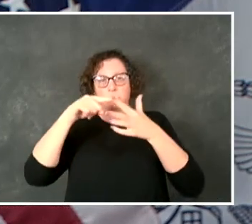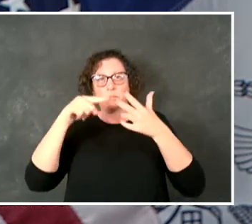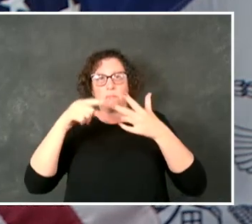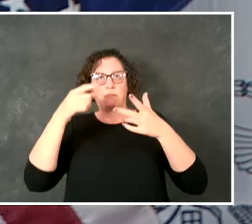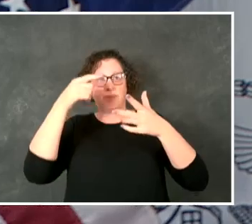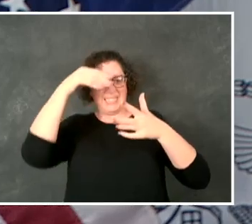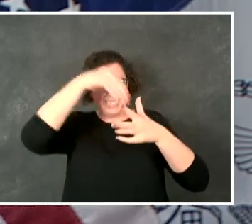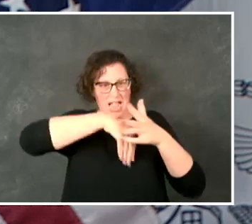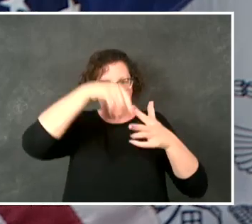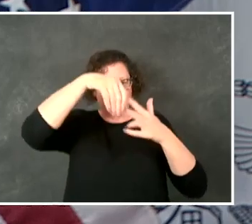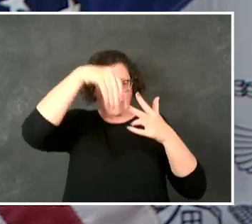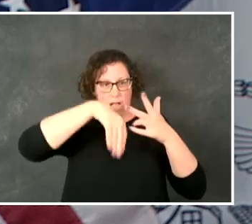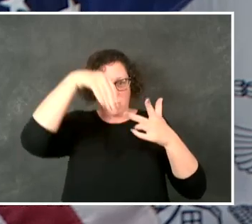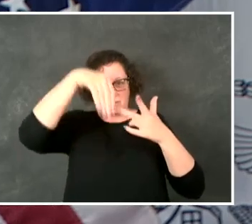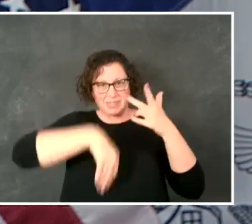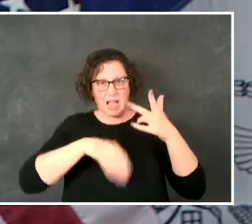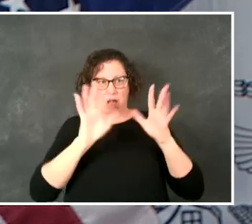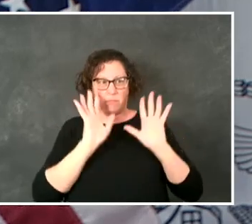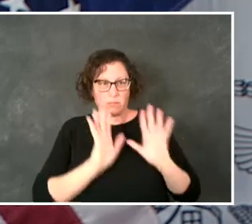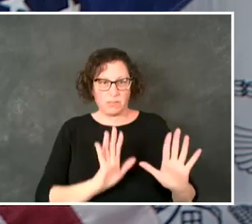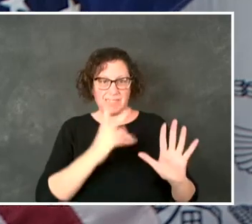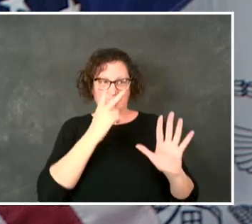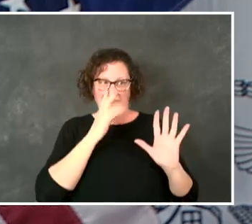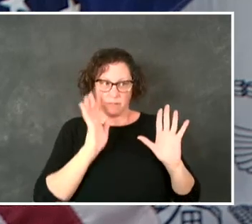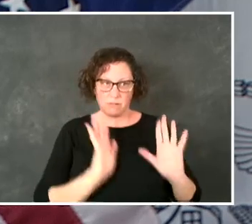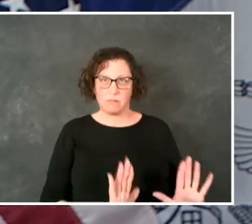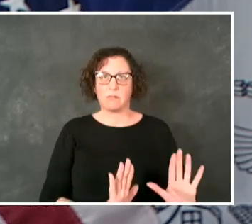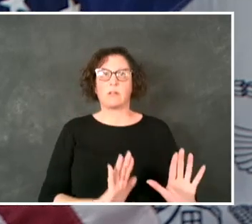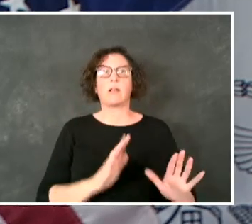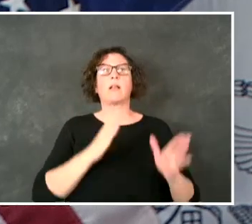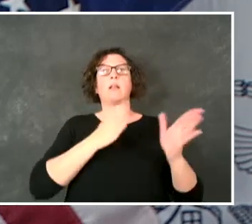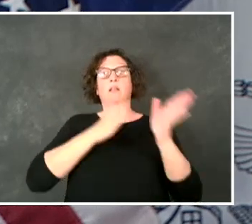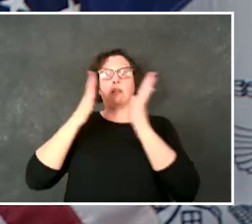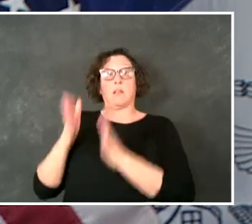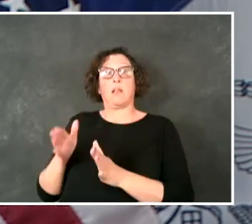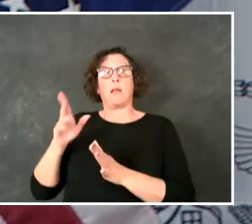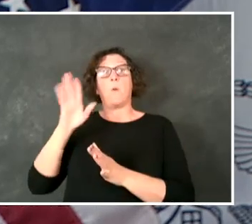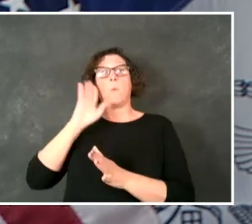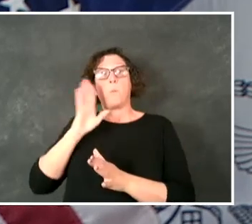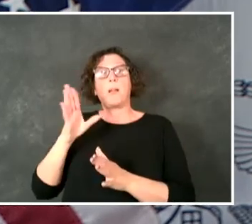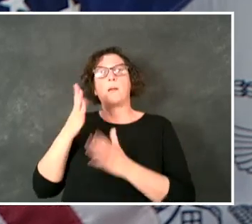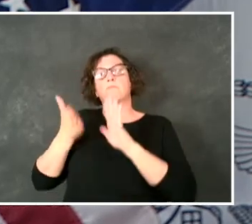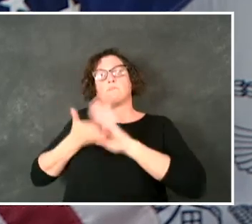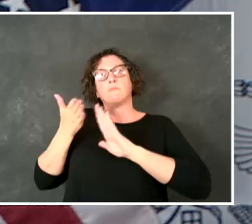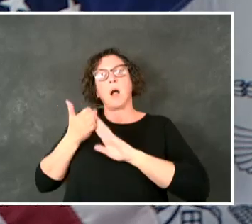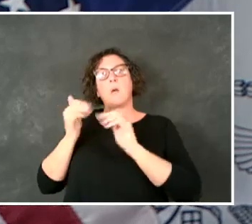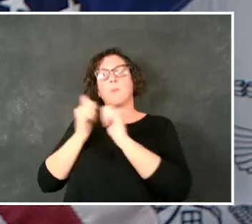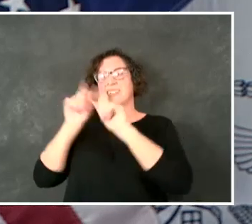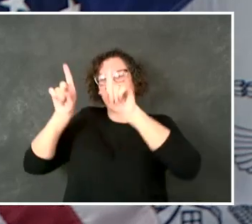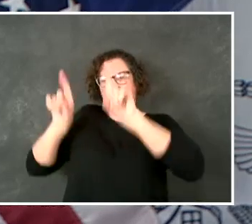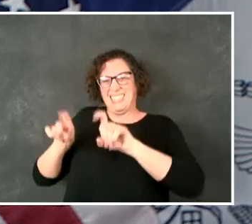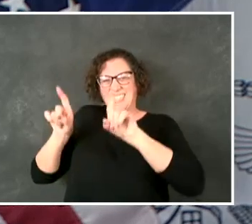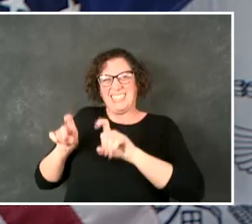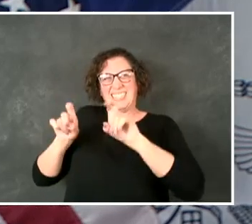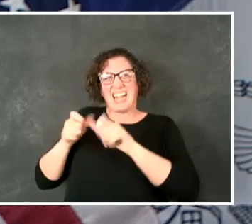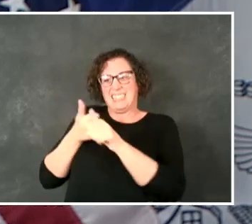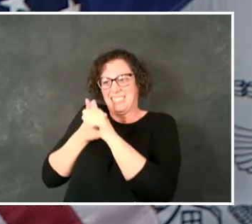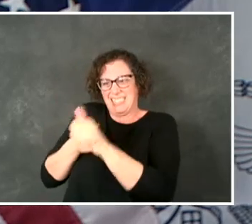THAT. THE TESTING